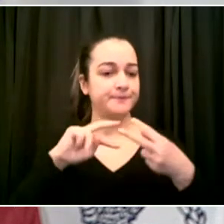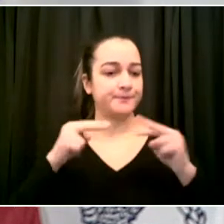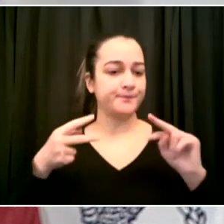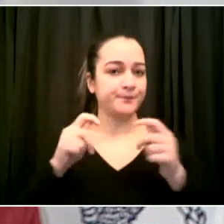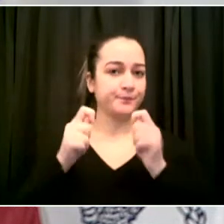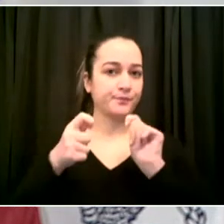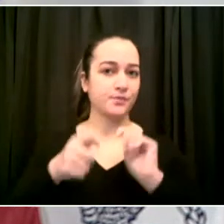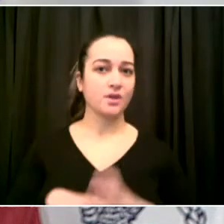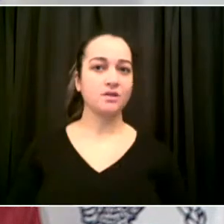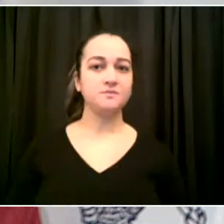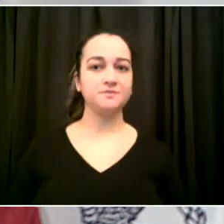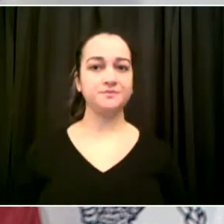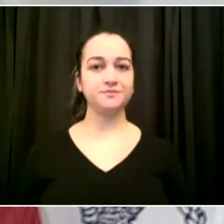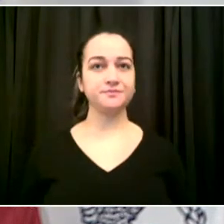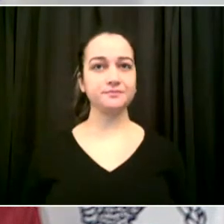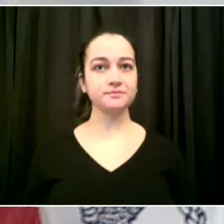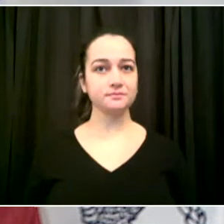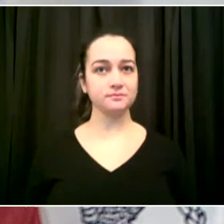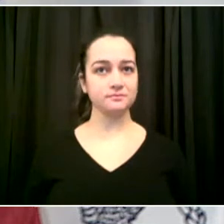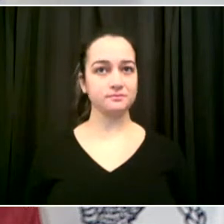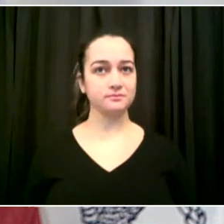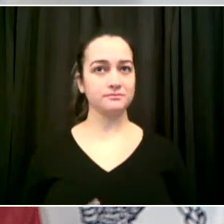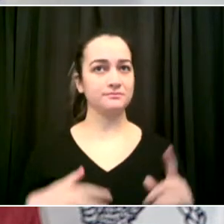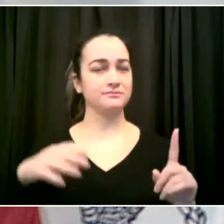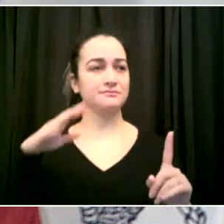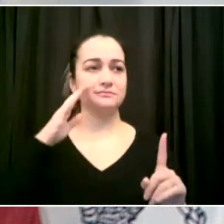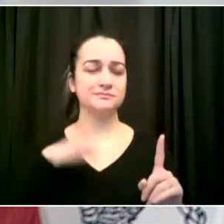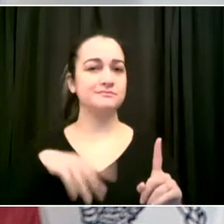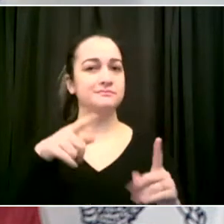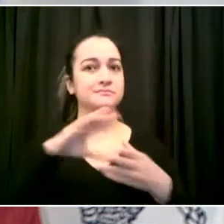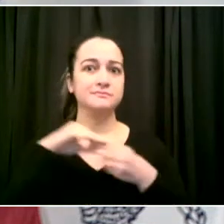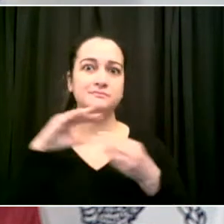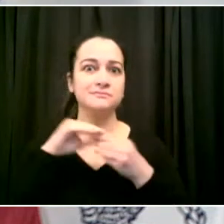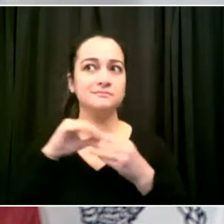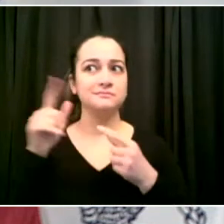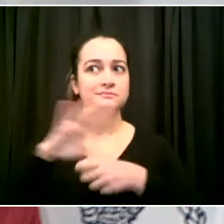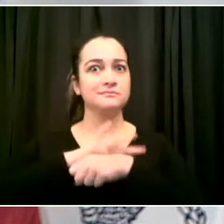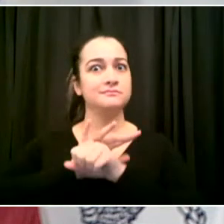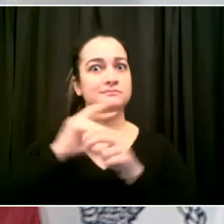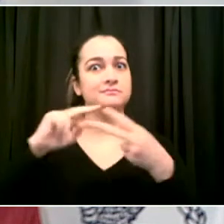CAN YOU TTK AL ABOUT HOW